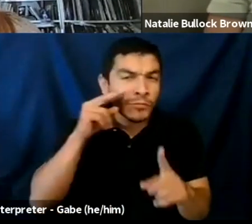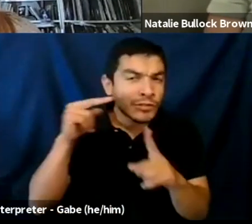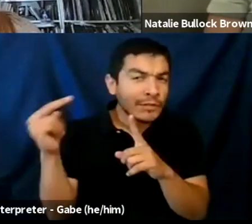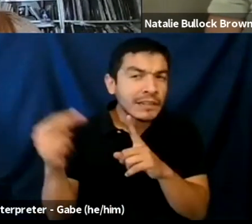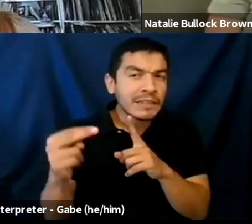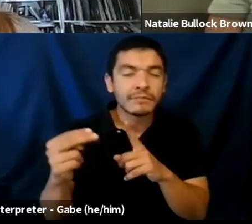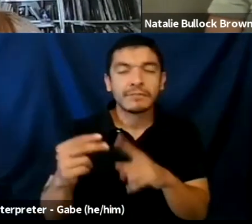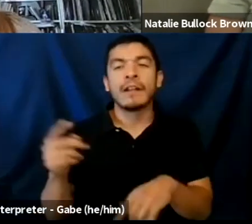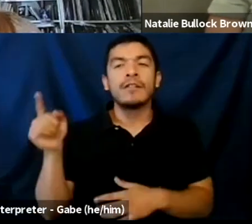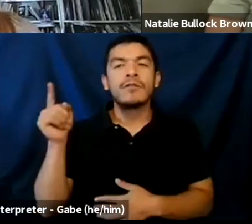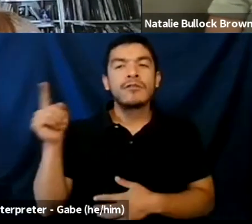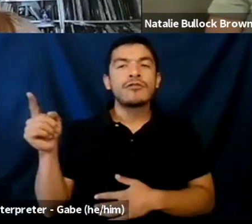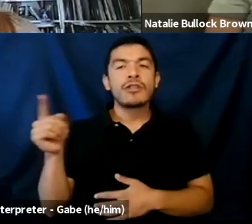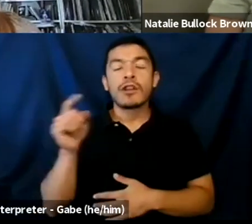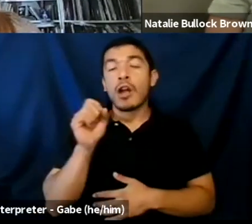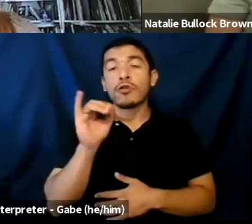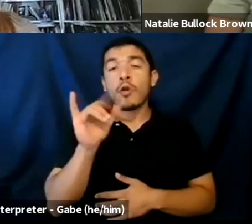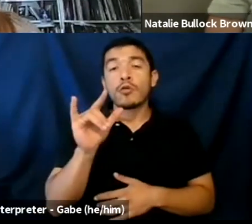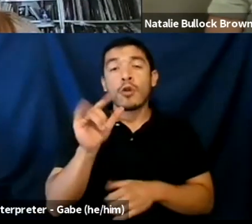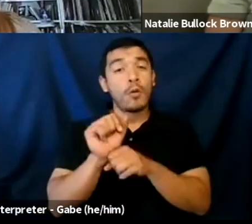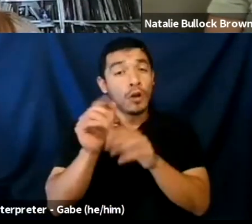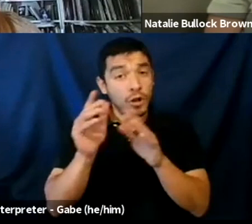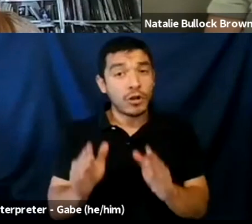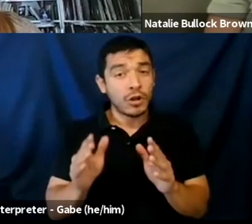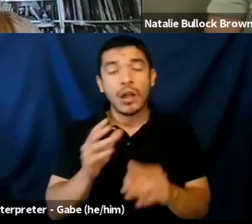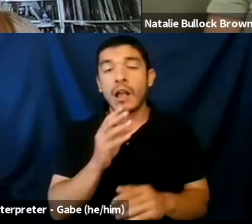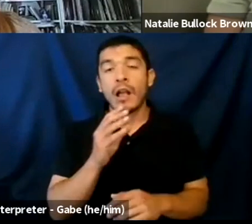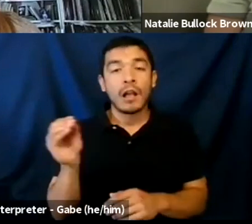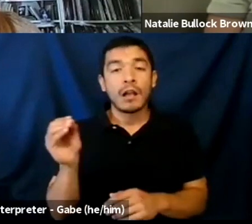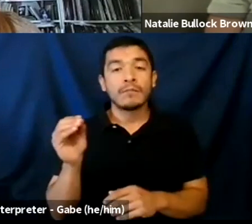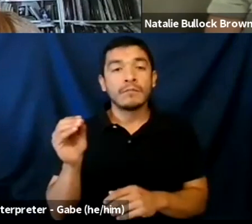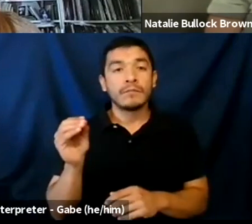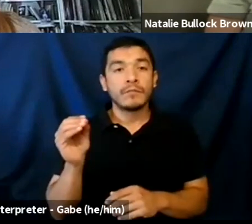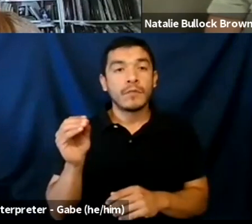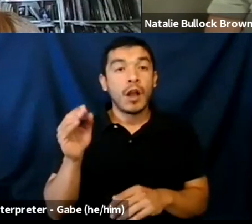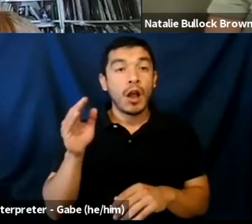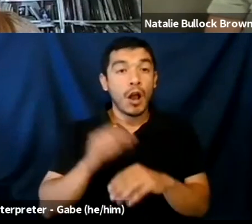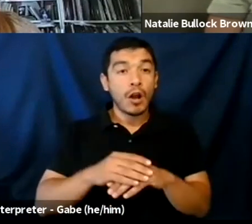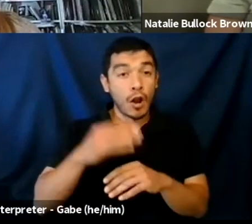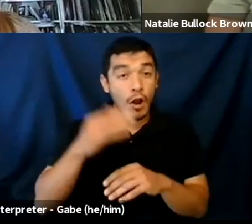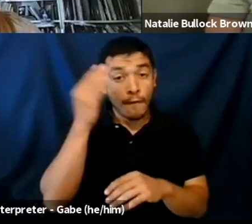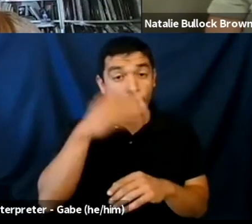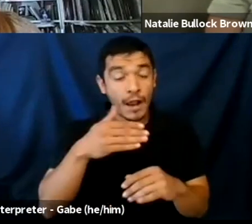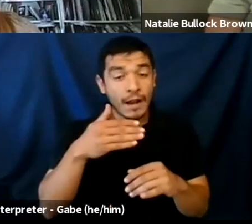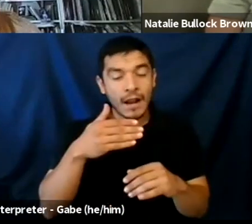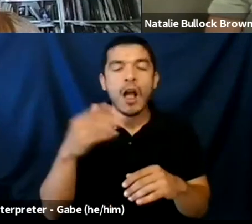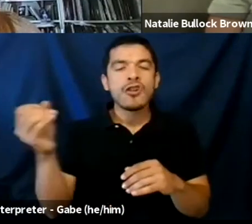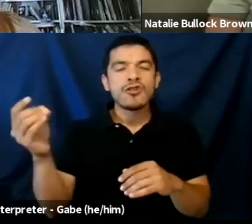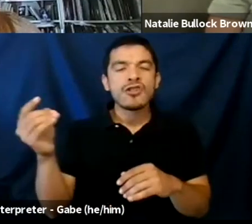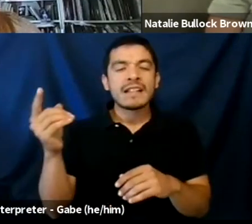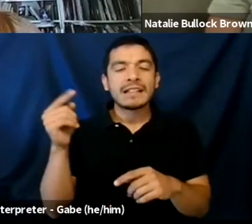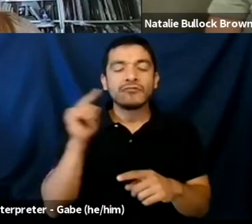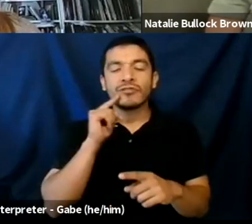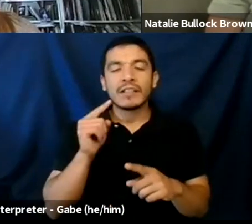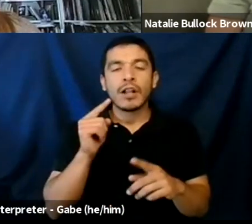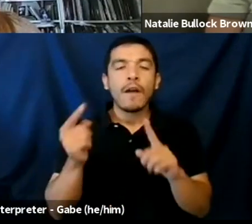She has a social worker and is on the front lines of educating people in many sectors about what it means